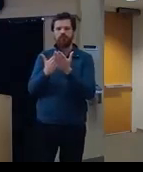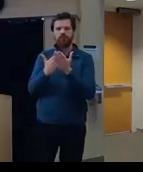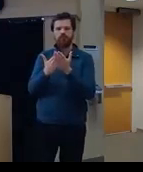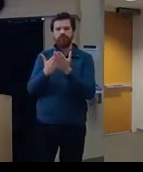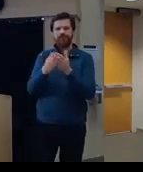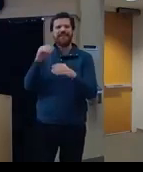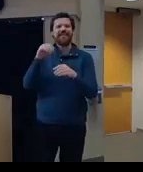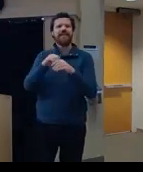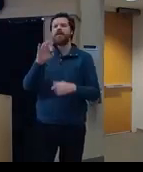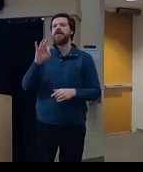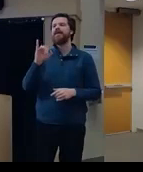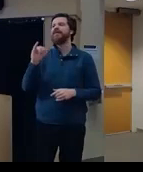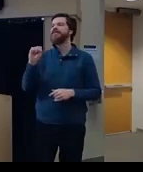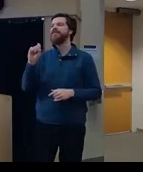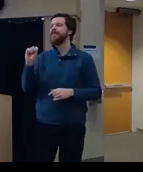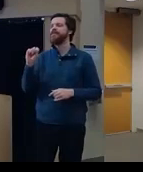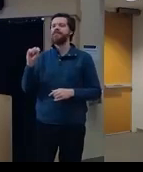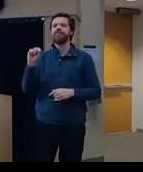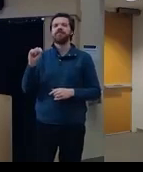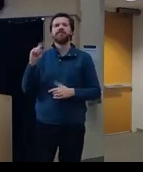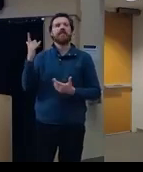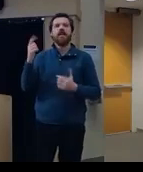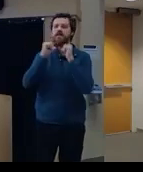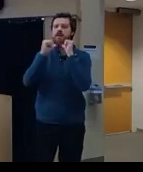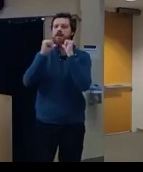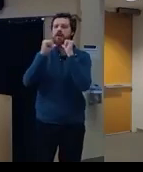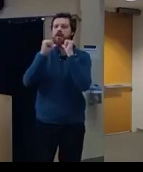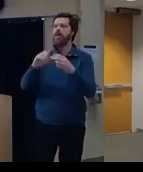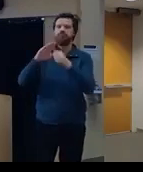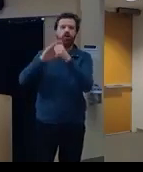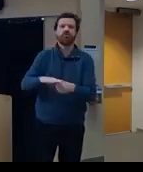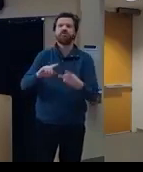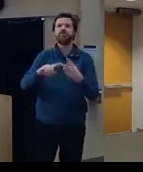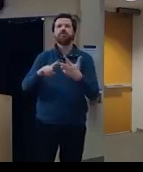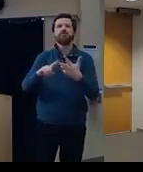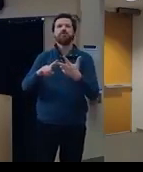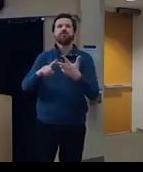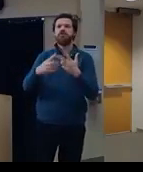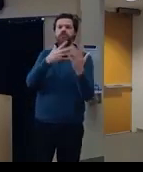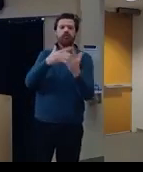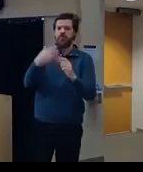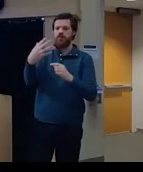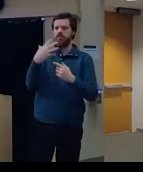mechanism mode certainly denial uh repression uh and lots of other things projection uh that